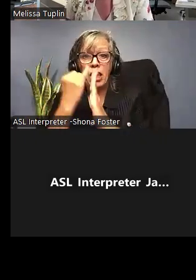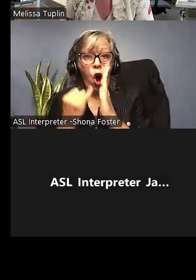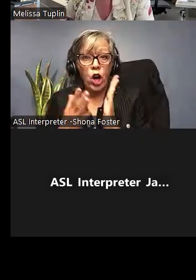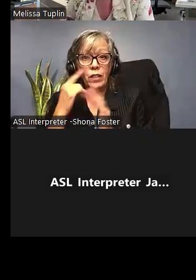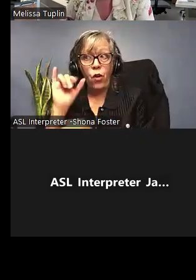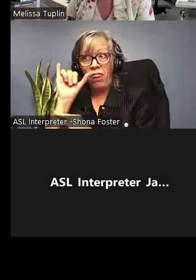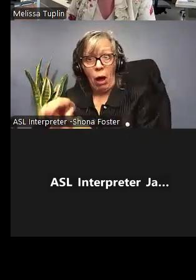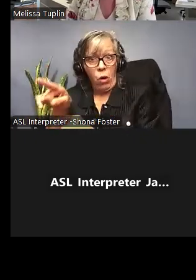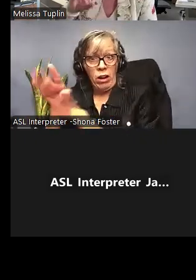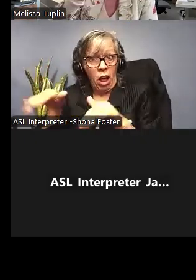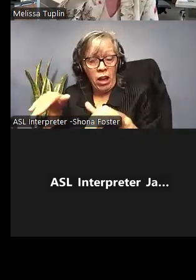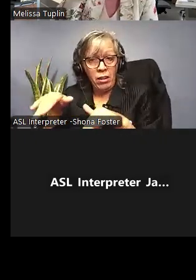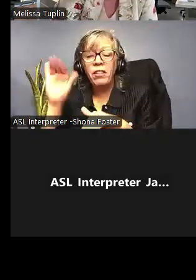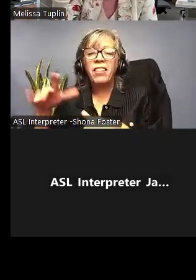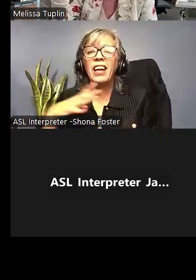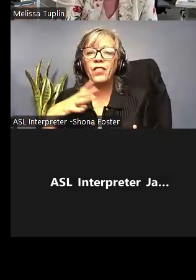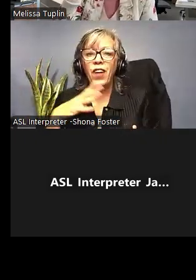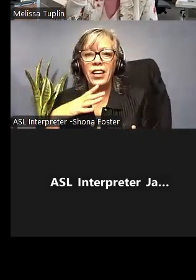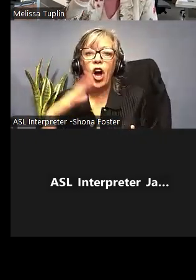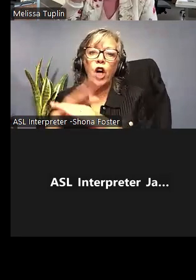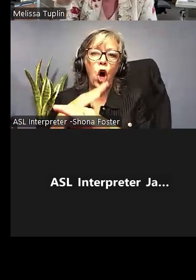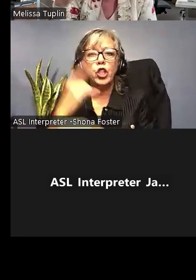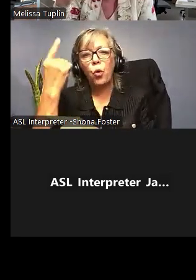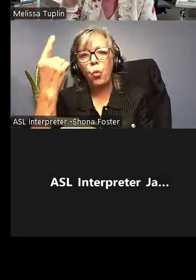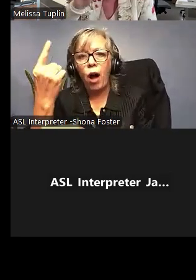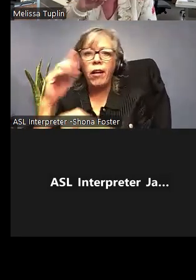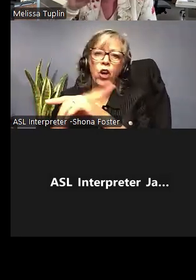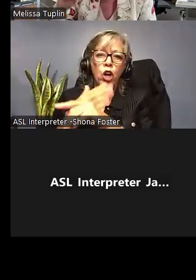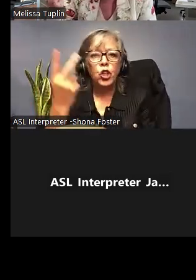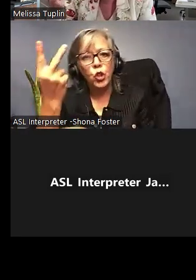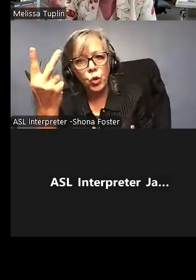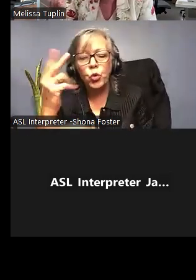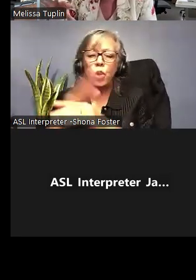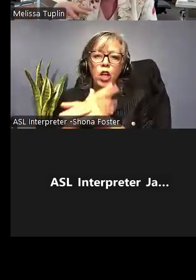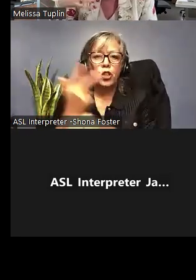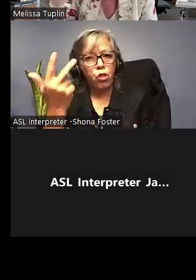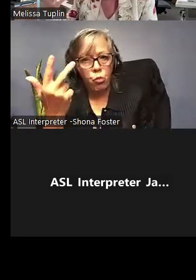that's totally okay. You can say concert number one, concert number two, concert number three